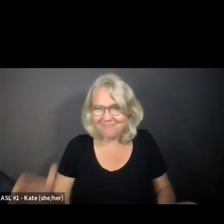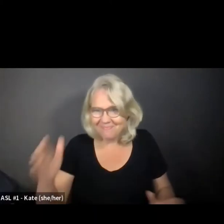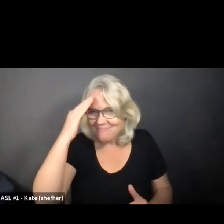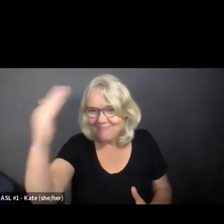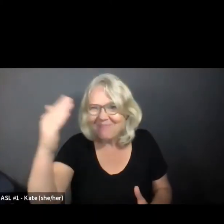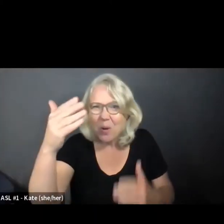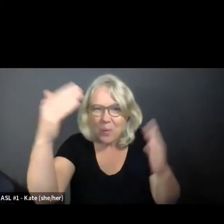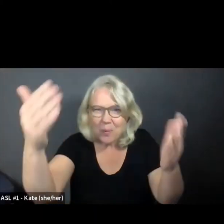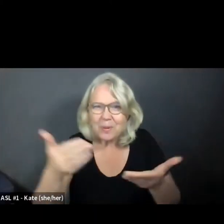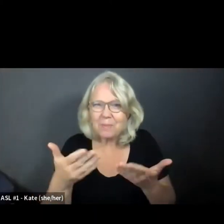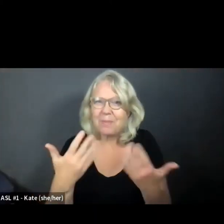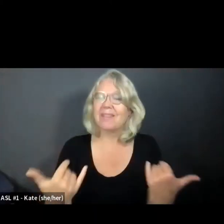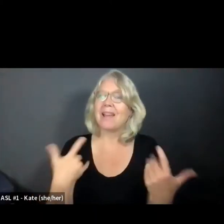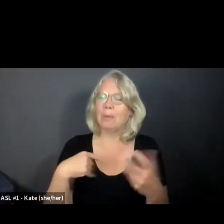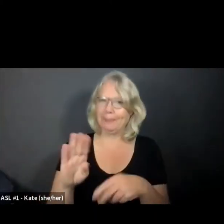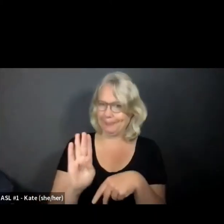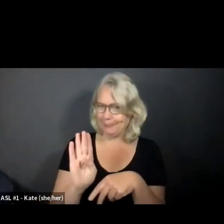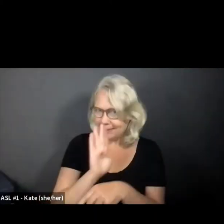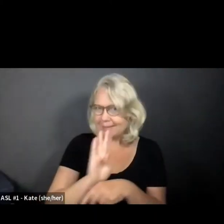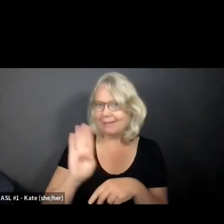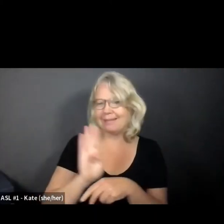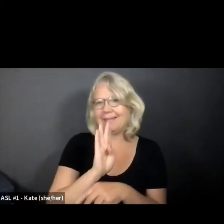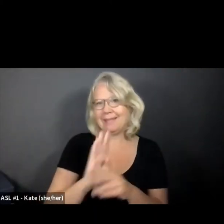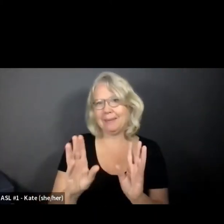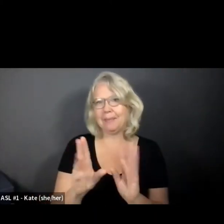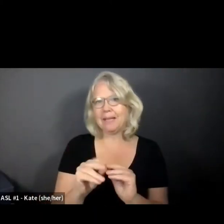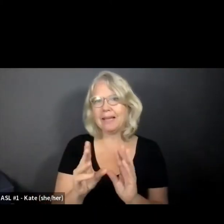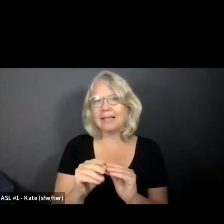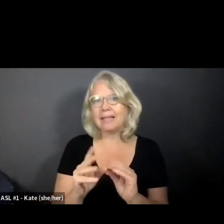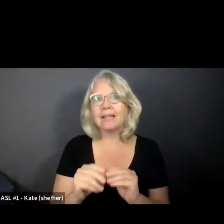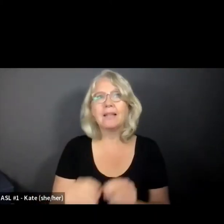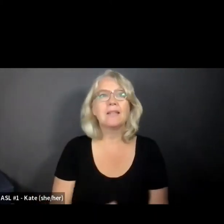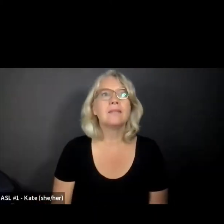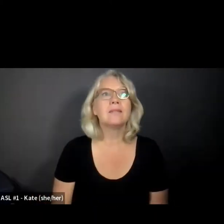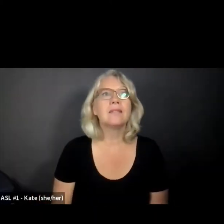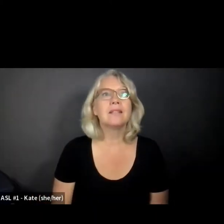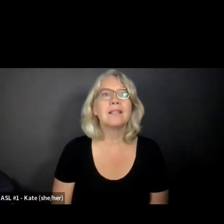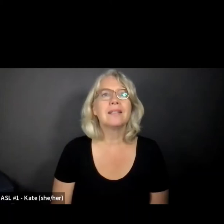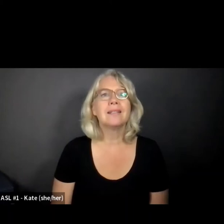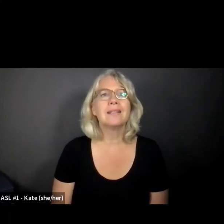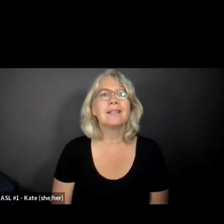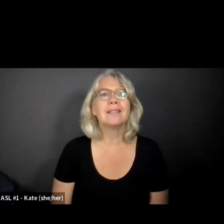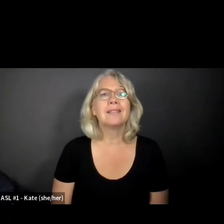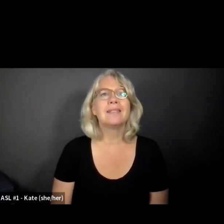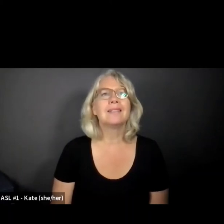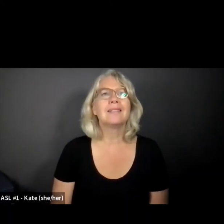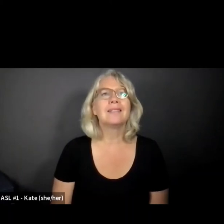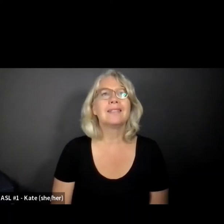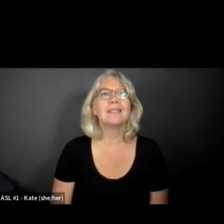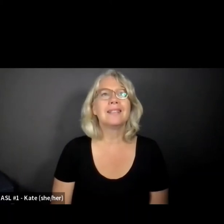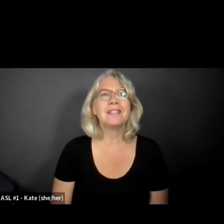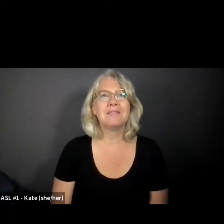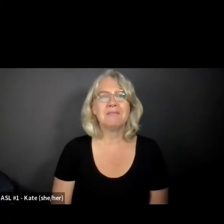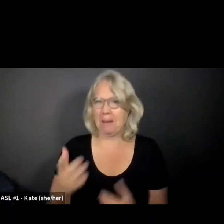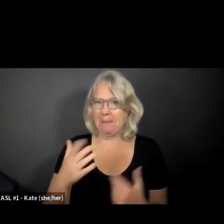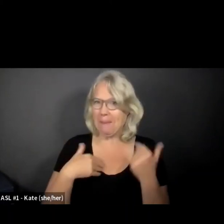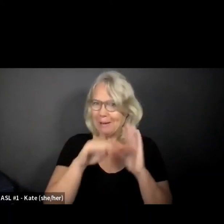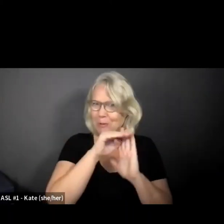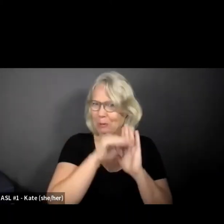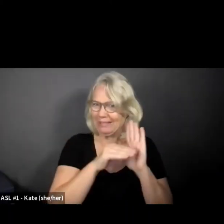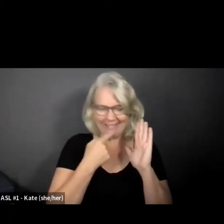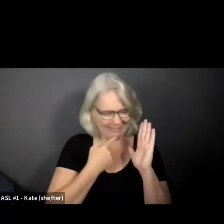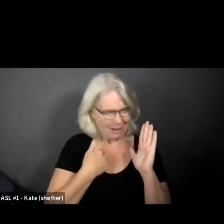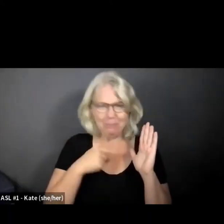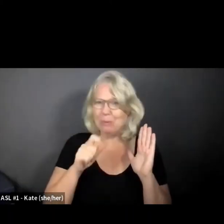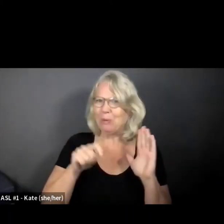I THINK YOU PROBABLY KNOW WHO I AM BY NOW.